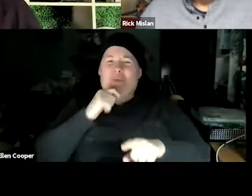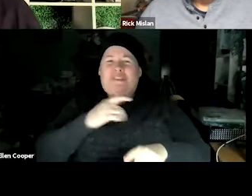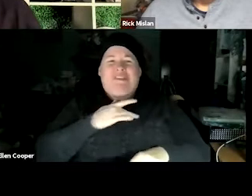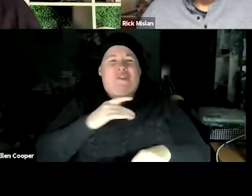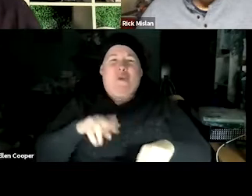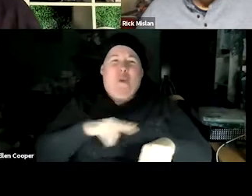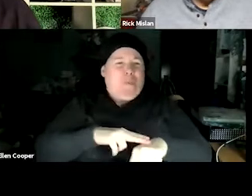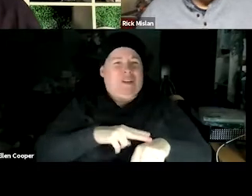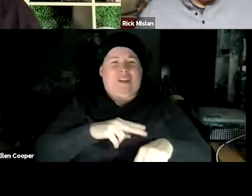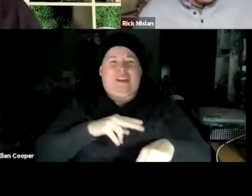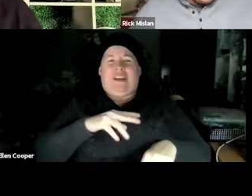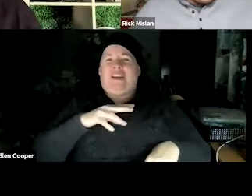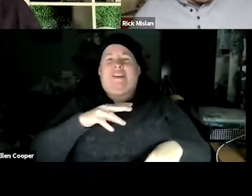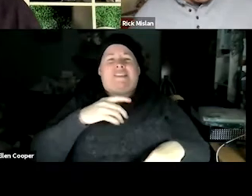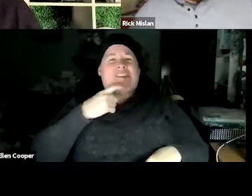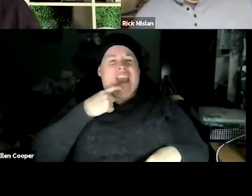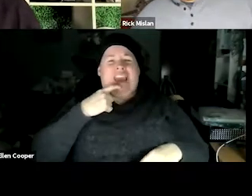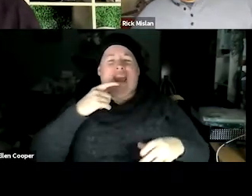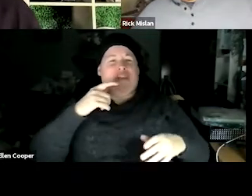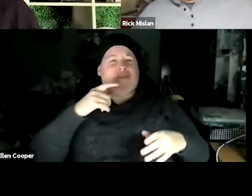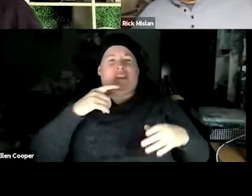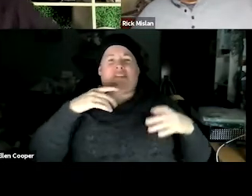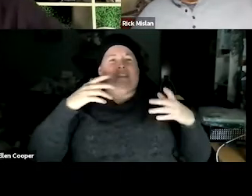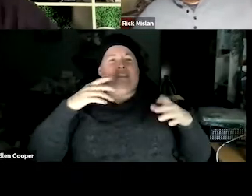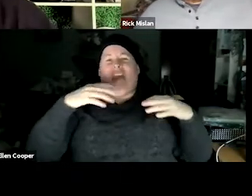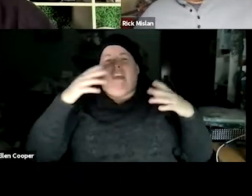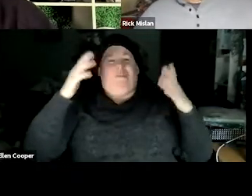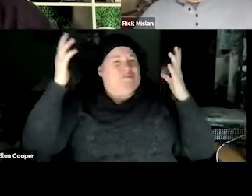CalebBarlow: Out of control. I just, we'd be sitting in the back of the room going